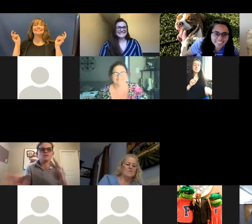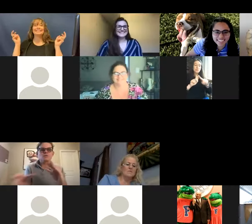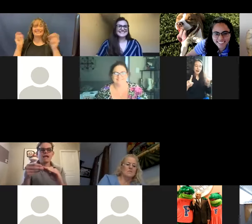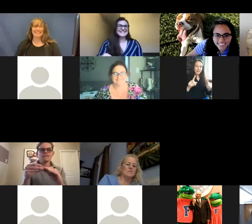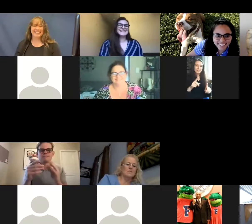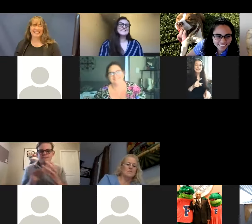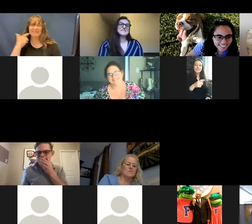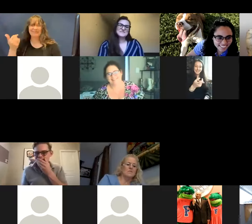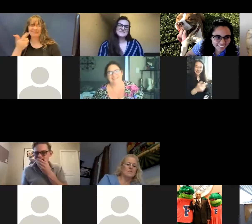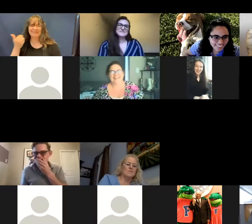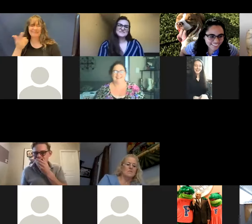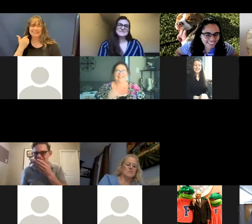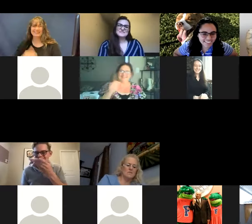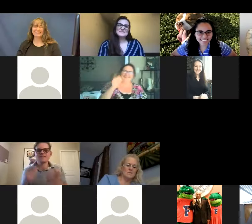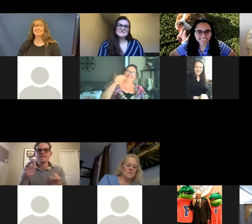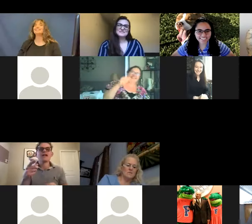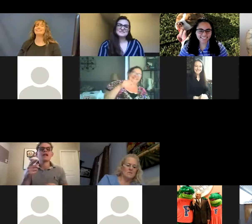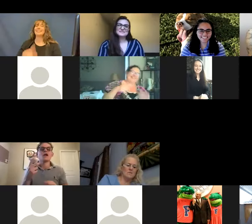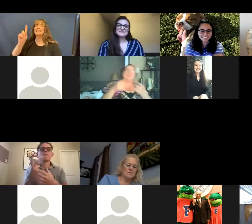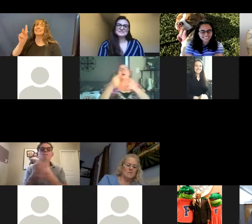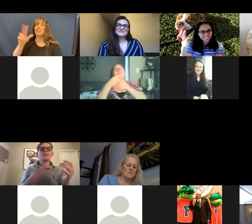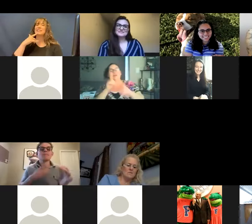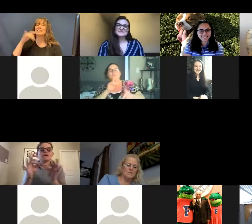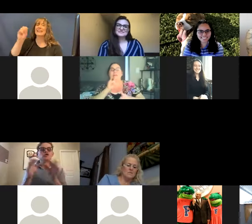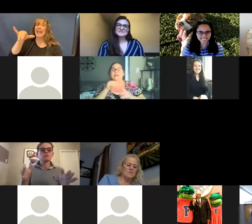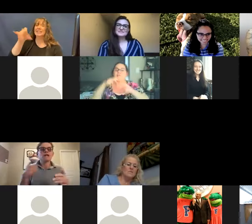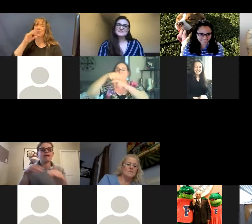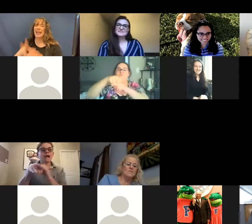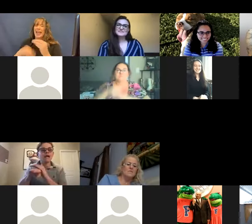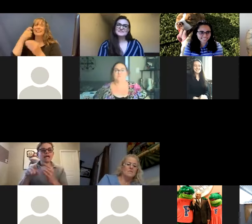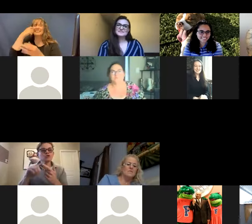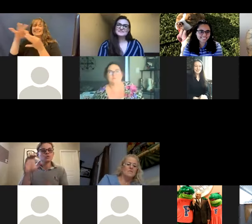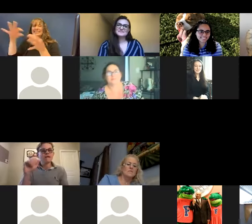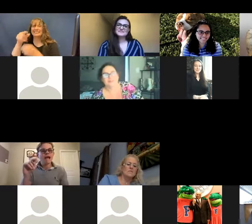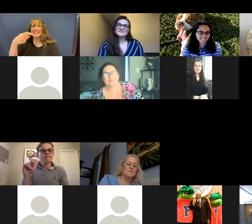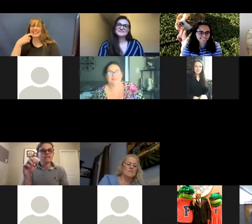Yes. I want to add something to that as well. Both of my interpreters have